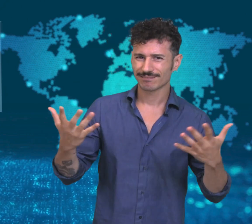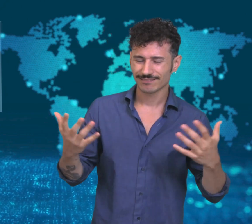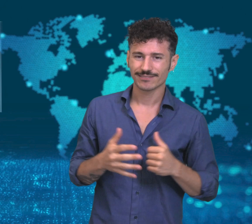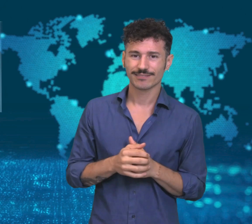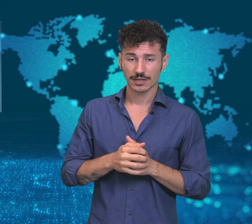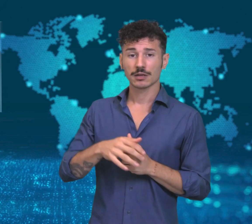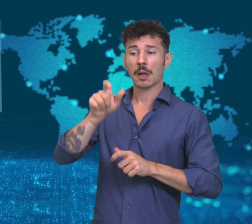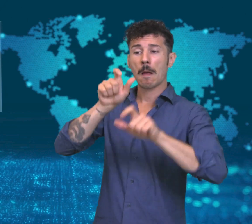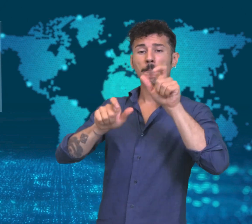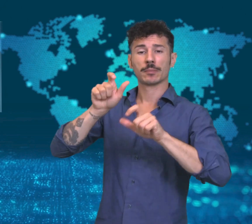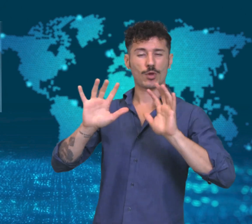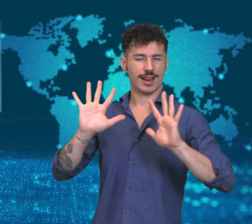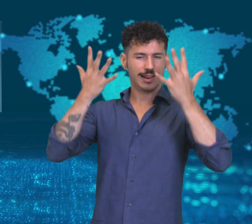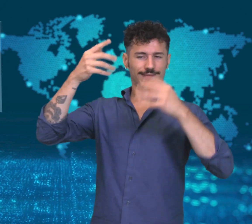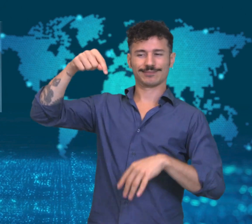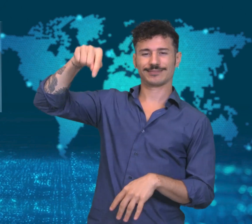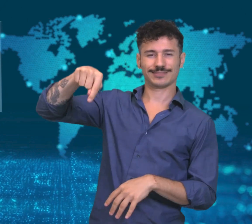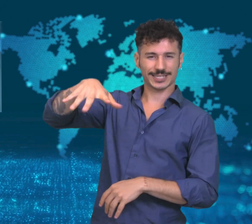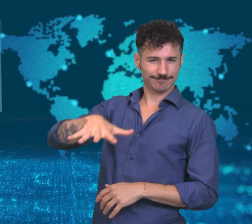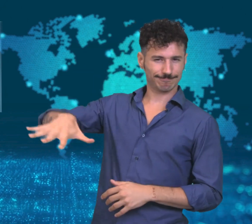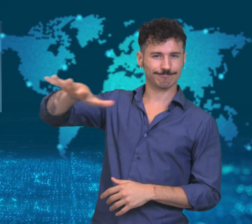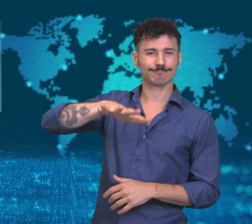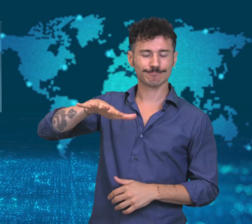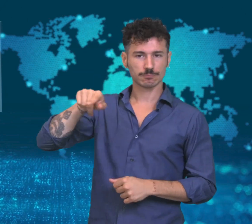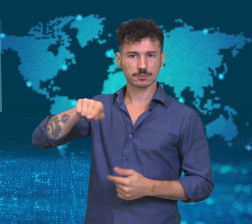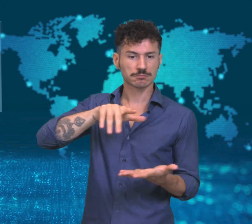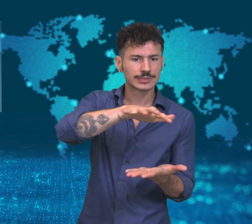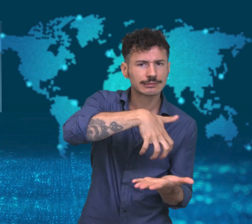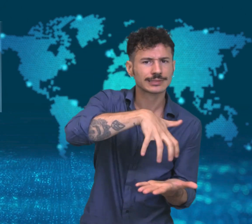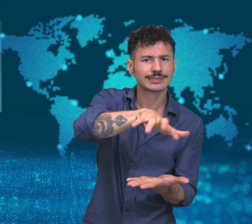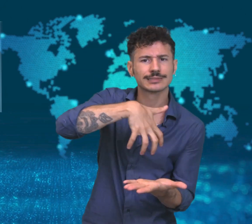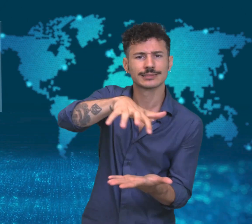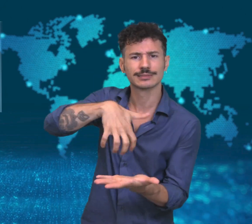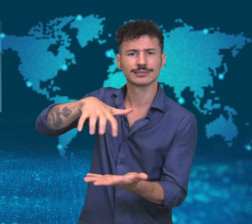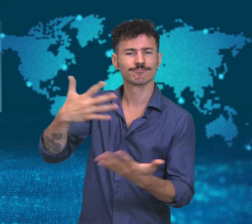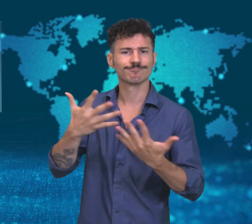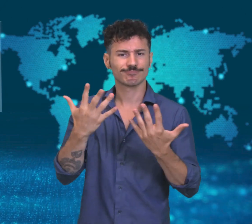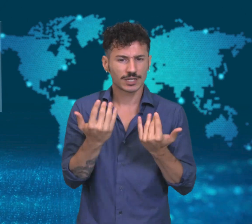but they were not enough to contain the spill.